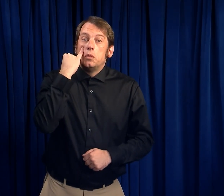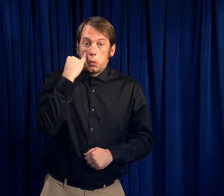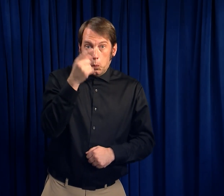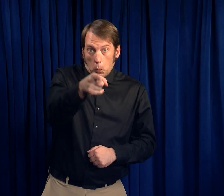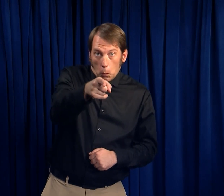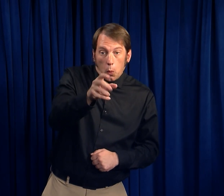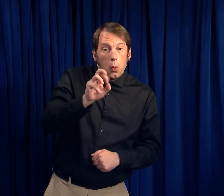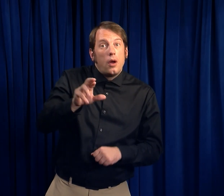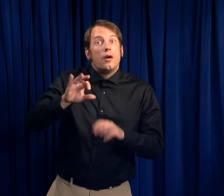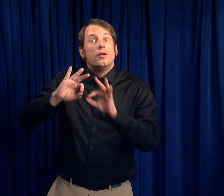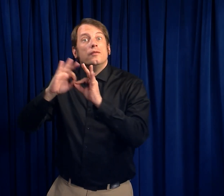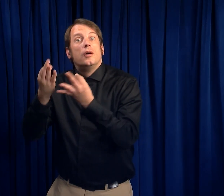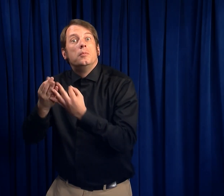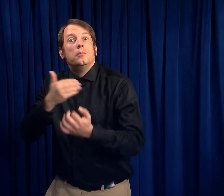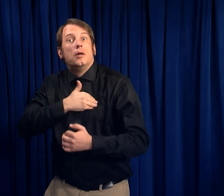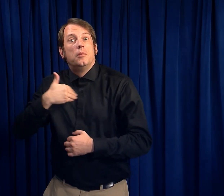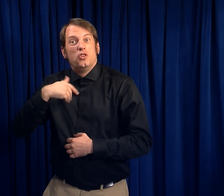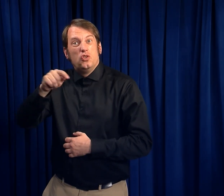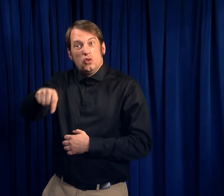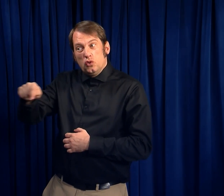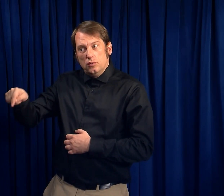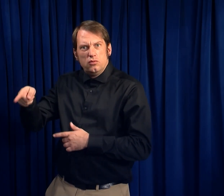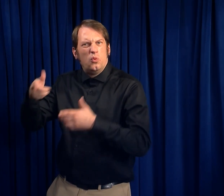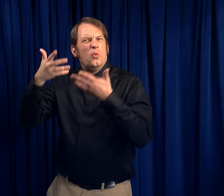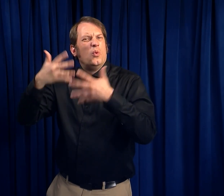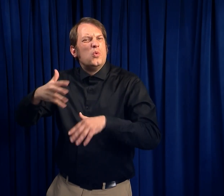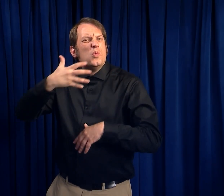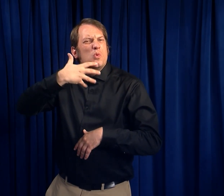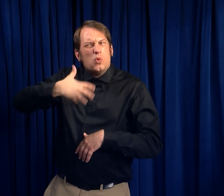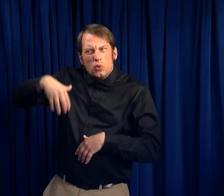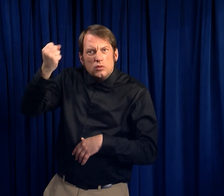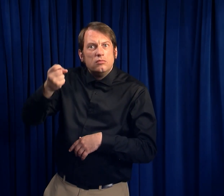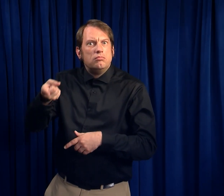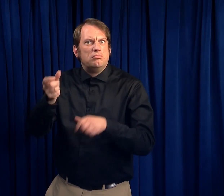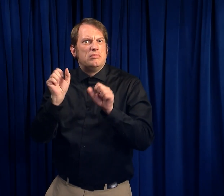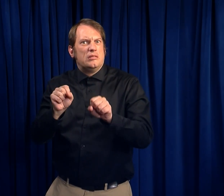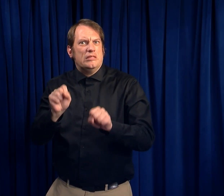If you or members of your family are older and at greater risk